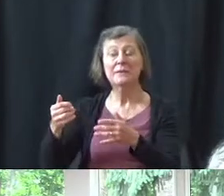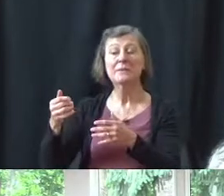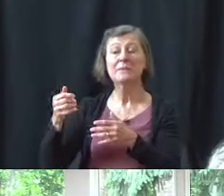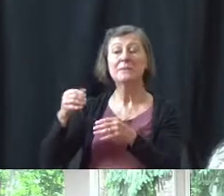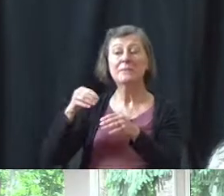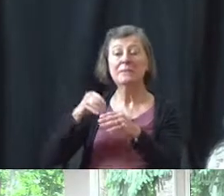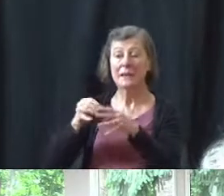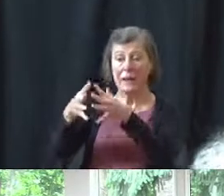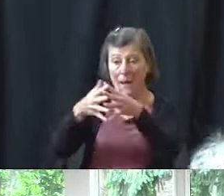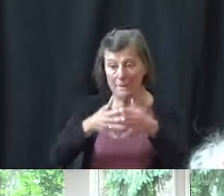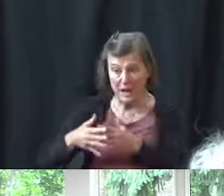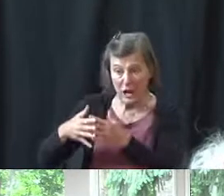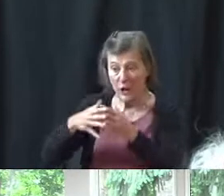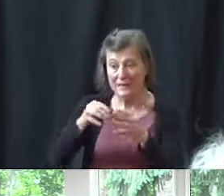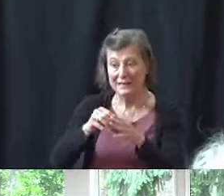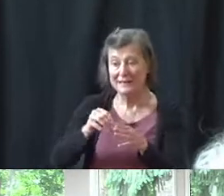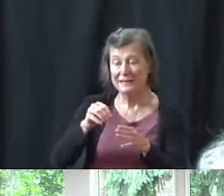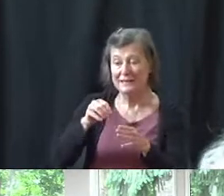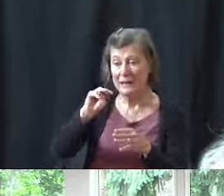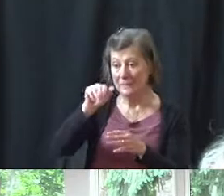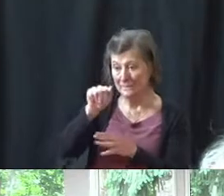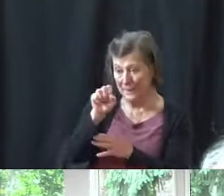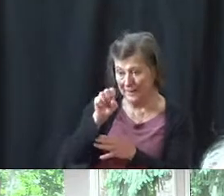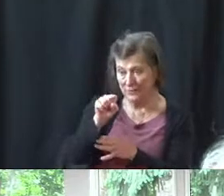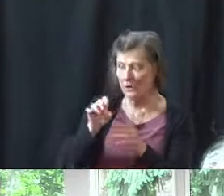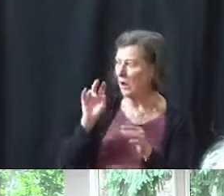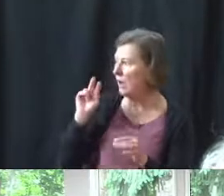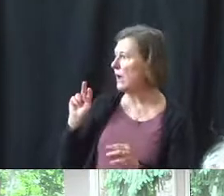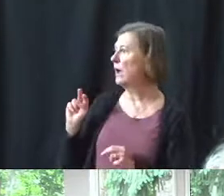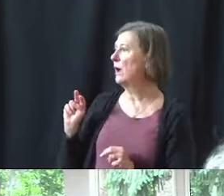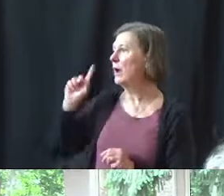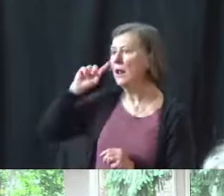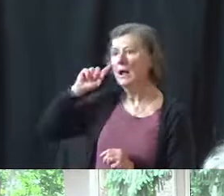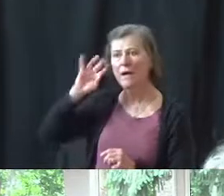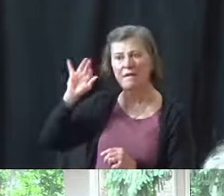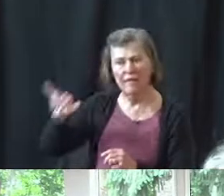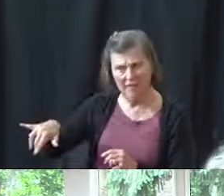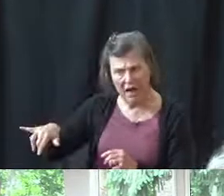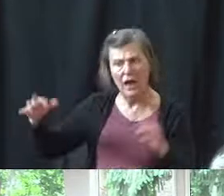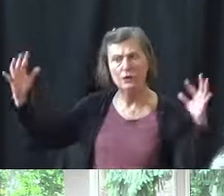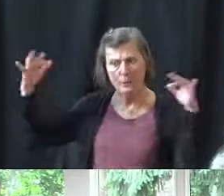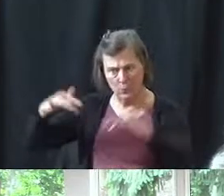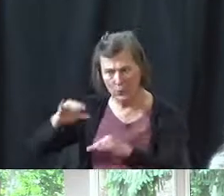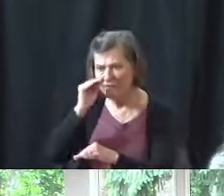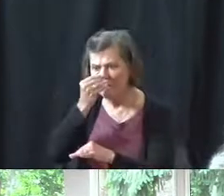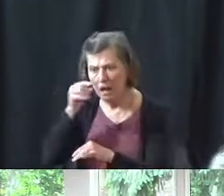American Unitarians learned of this flower communion. They adopted it and they followed suit.